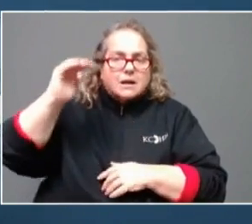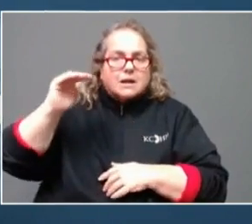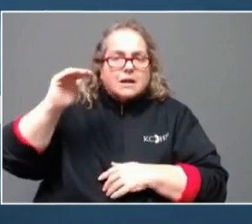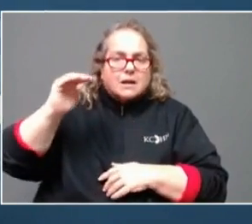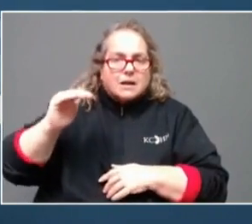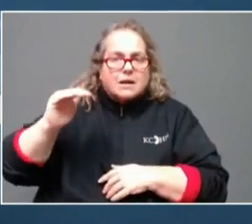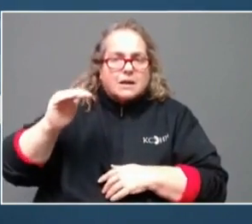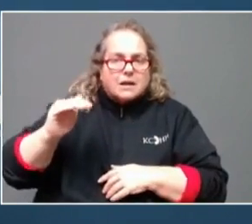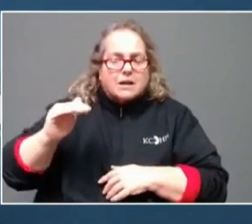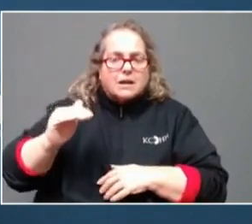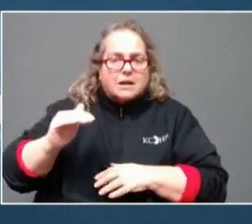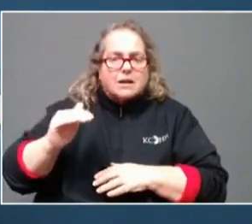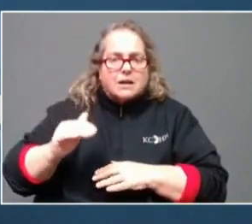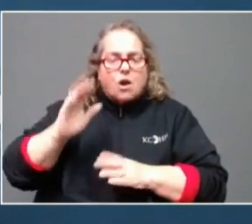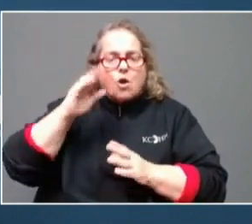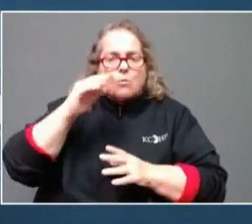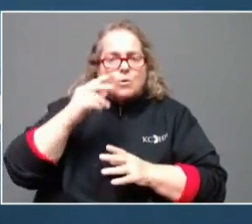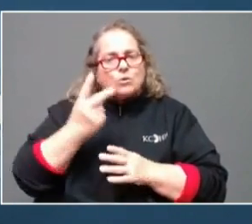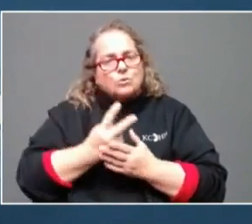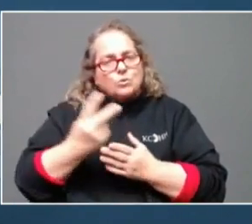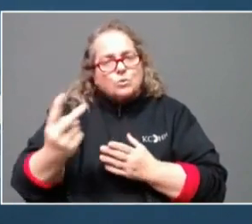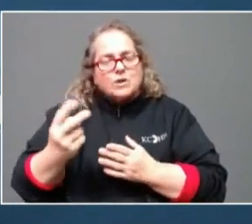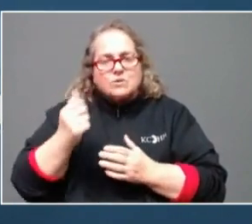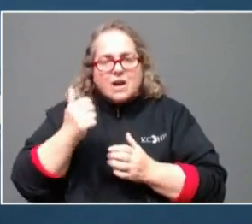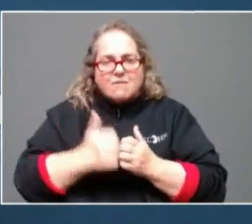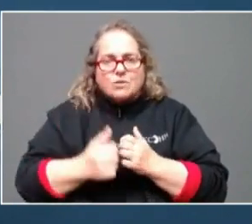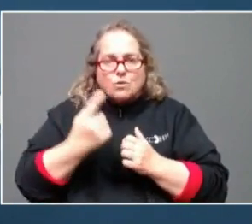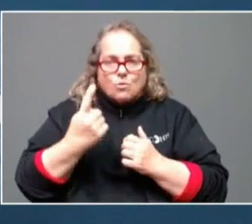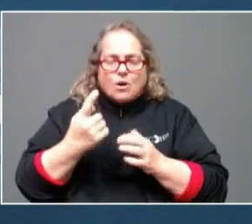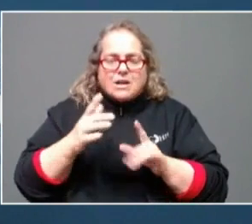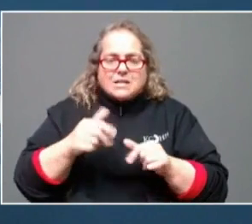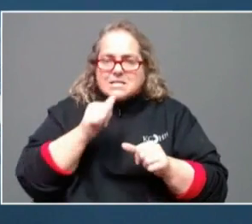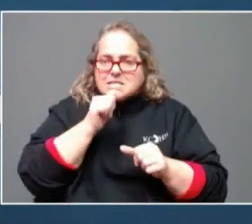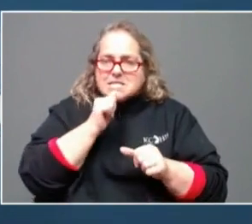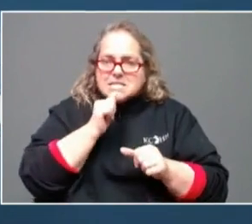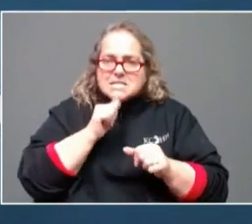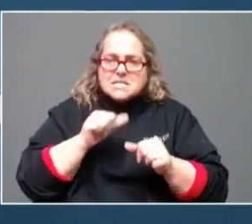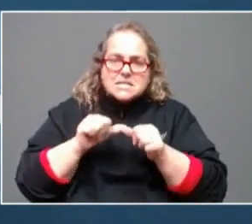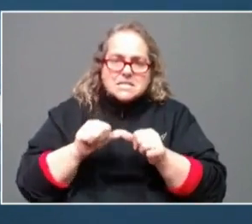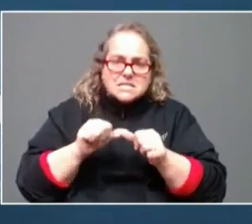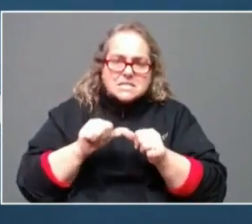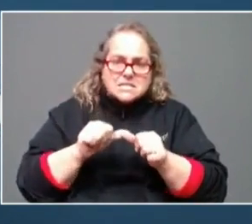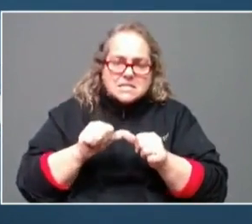everybody is hunkered down uh pushing through. Yes, there are real concerns